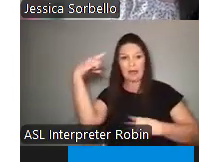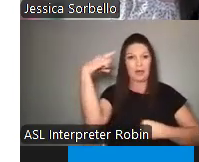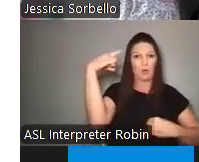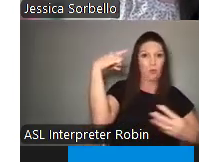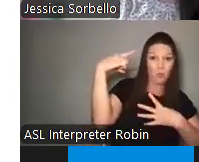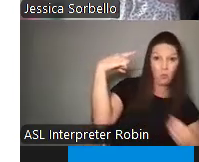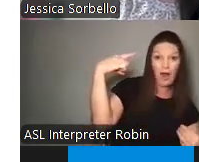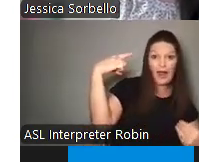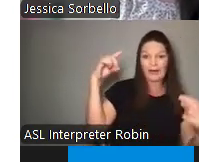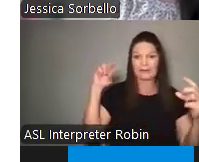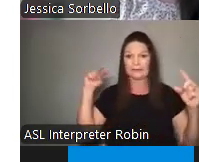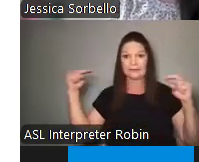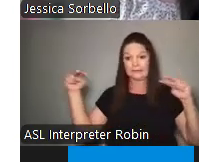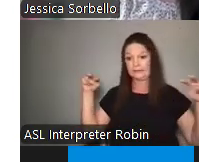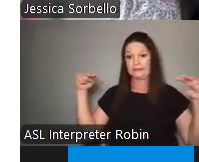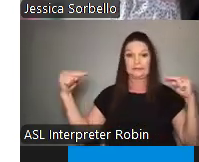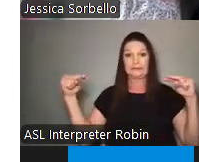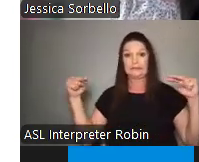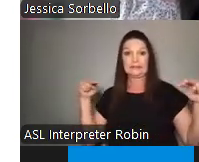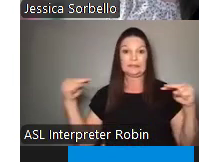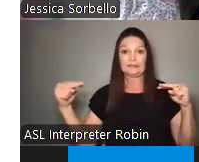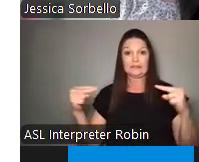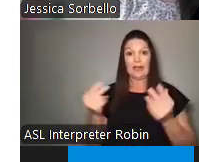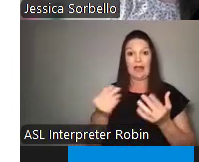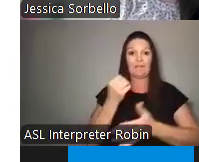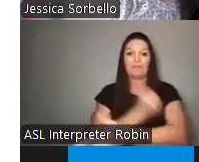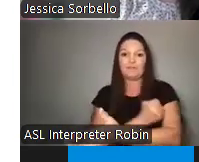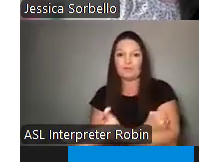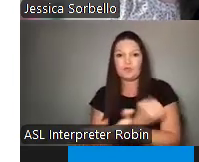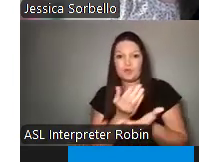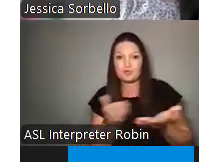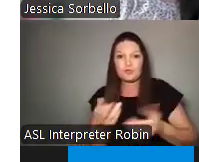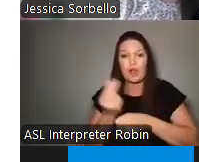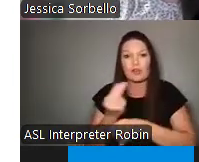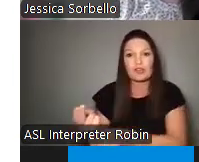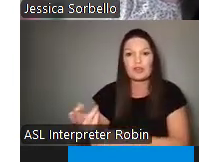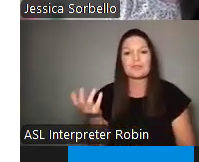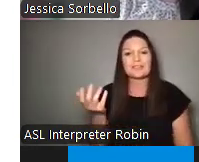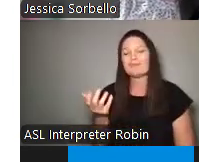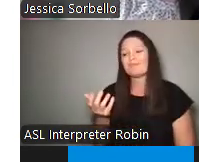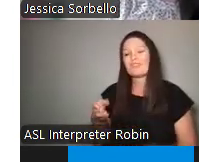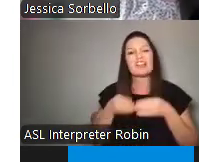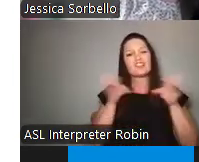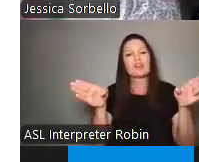»JESSICA SORBELLO: Absolutely . You know, and again, it is